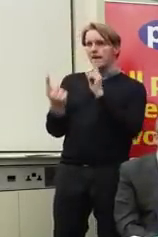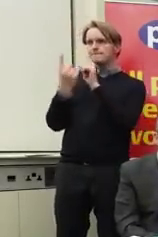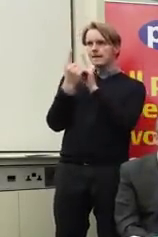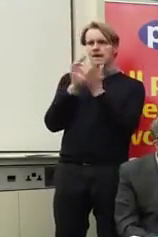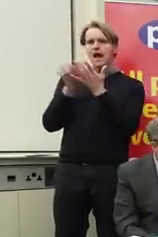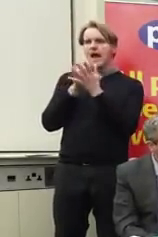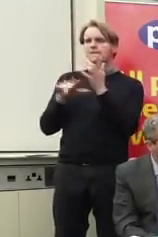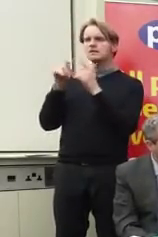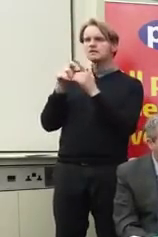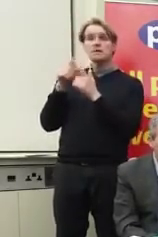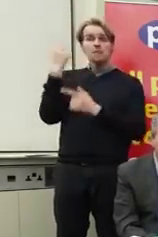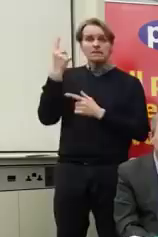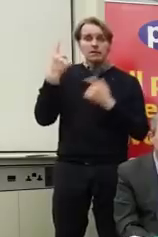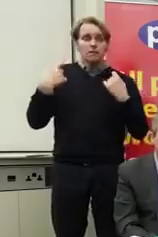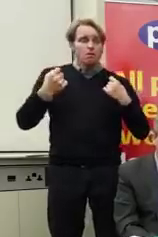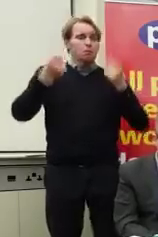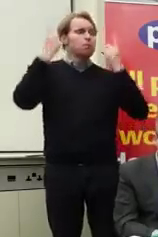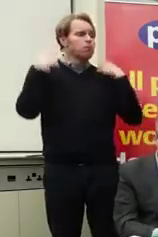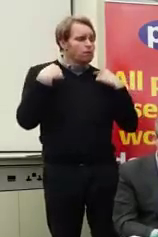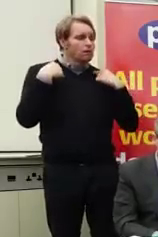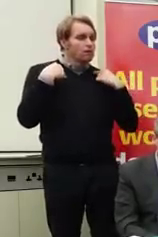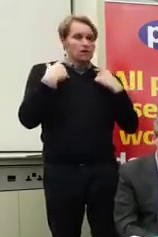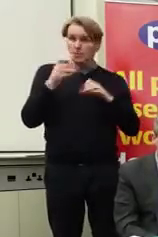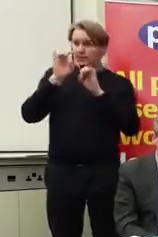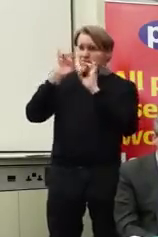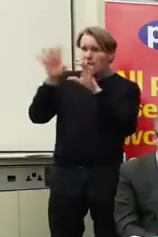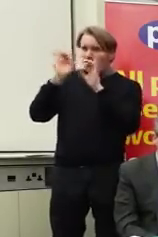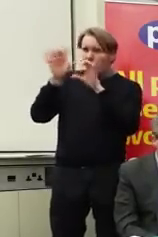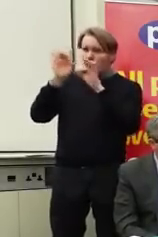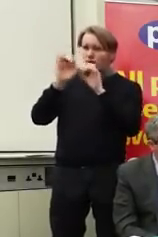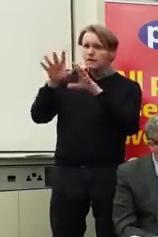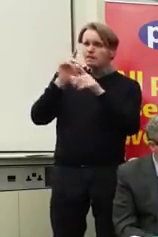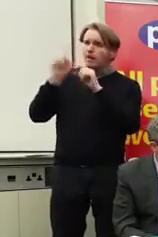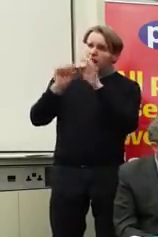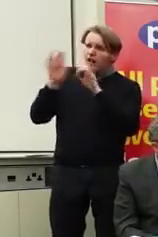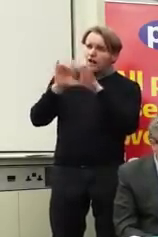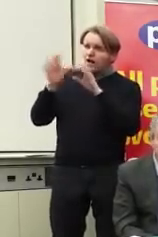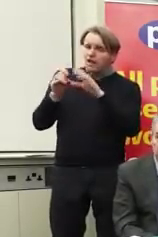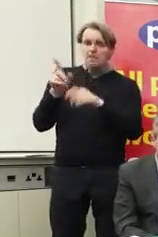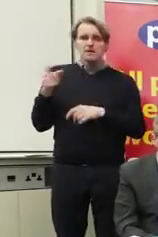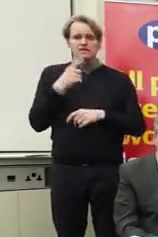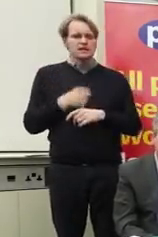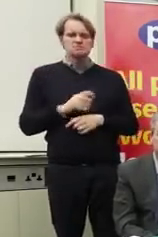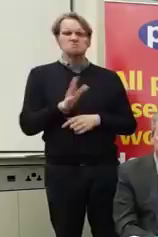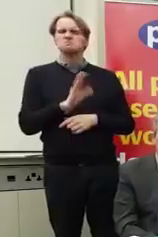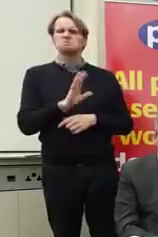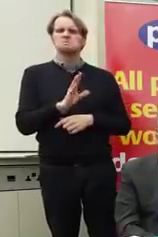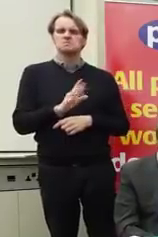just doesn't get it. I mean he, despite all the evidence we've given him, had the cheek to tell me that actually we were not badly paid and we were still doing